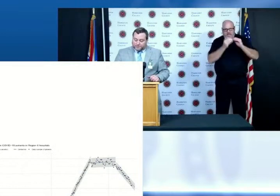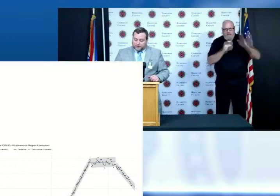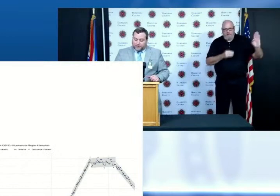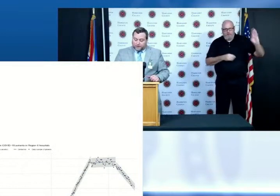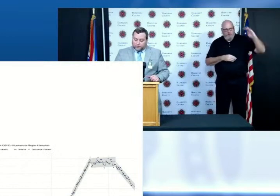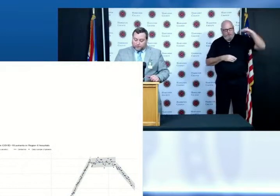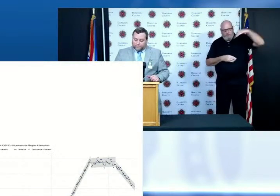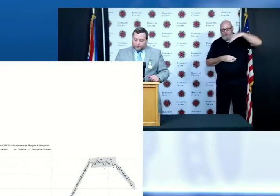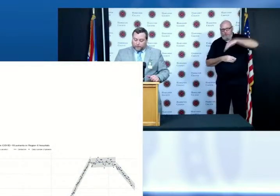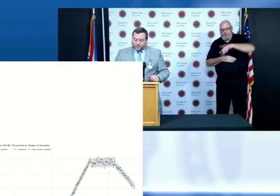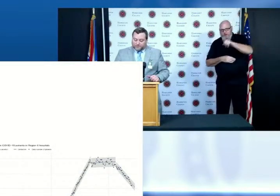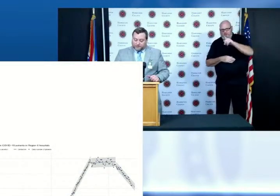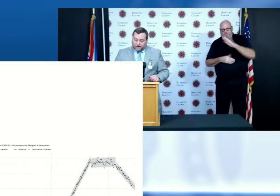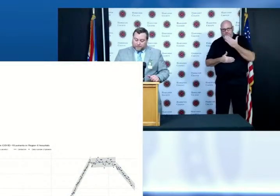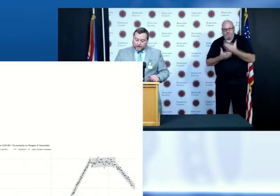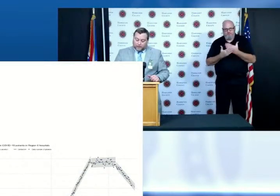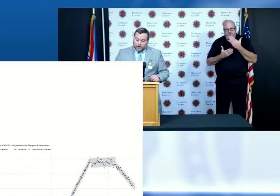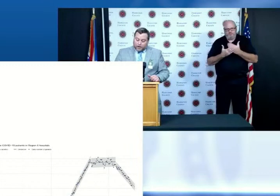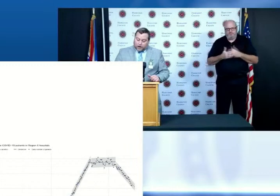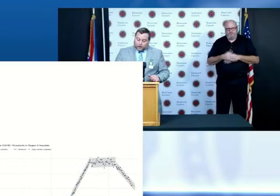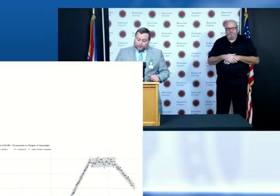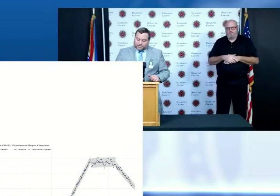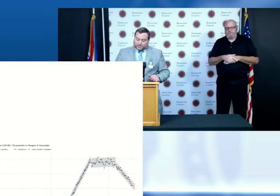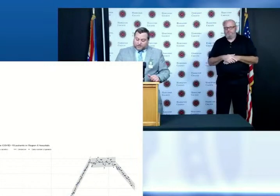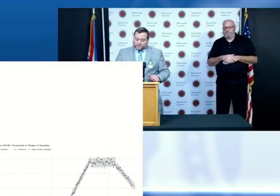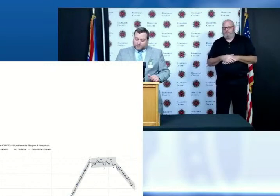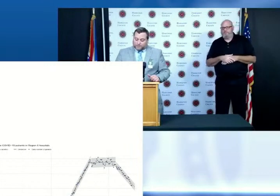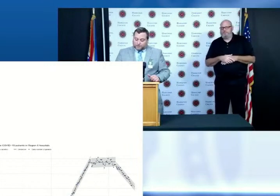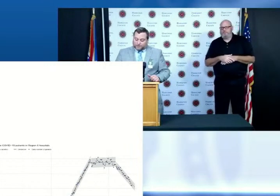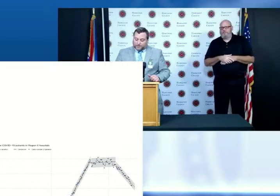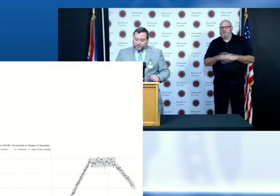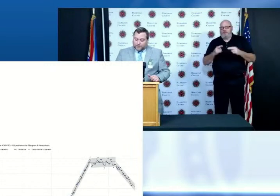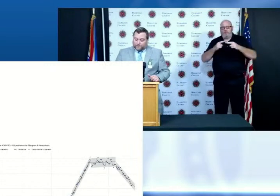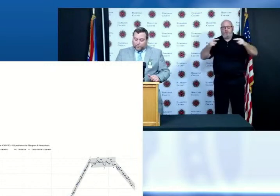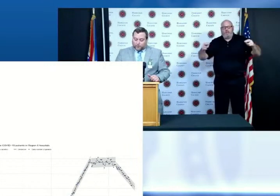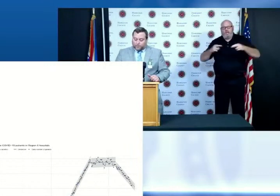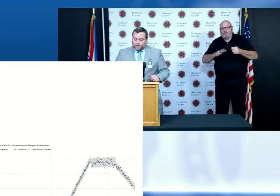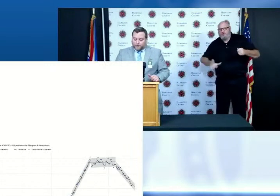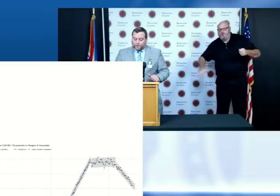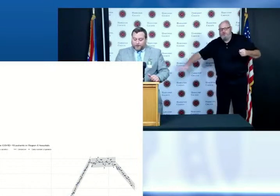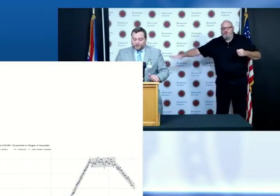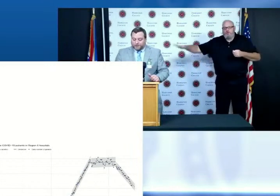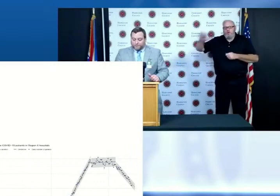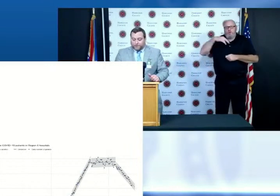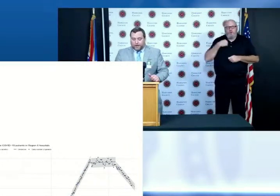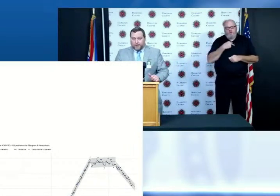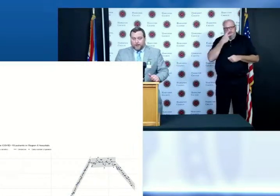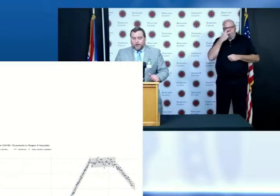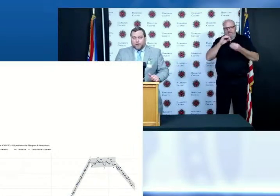been downward for quite some time now our region's hospitals are seeing about 430 patients per day